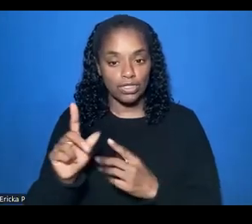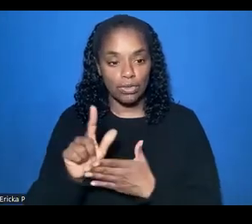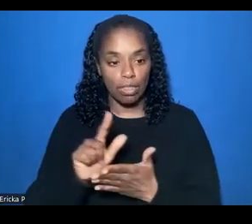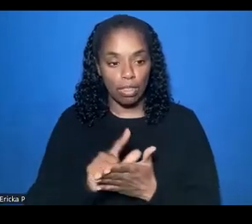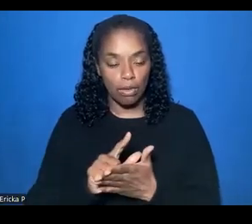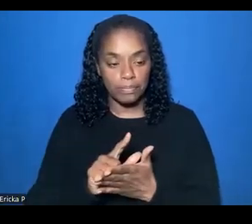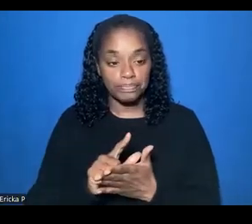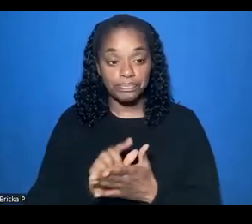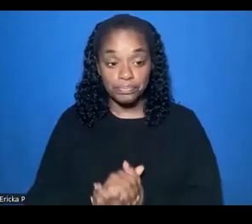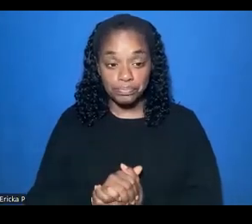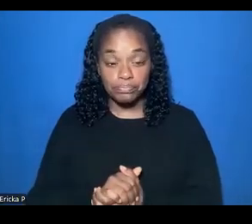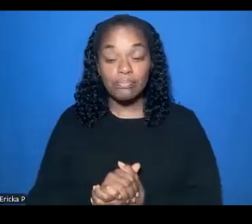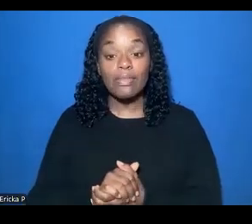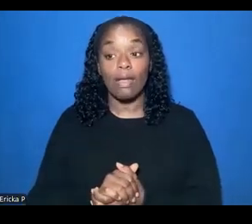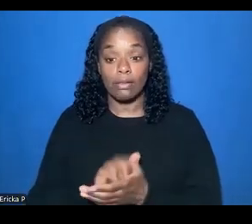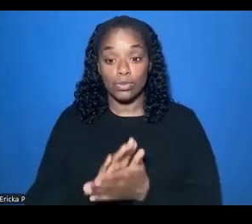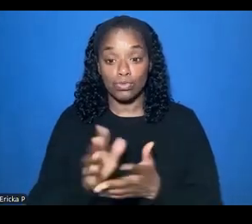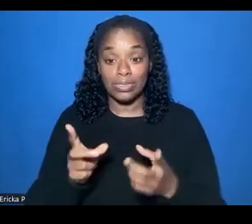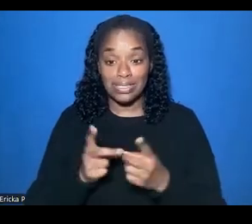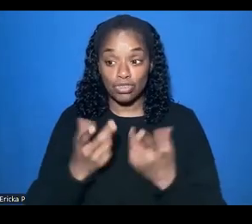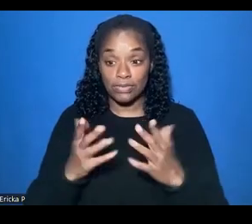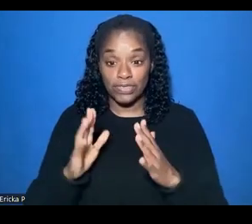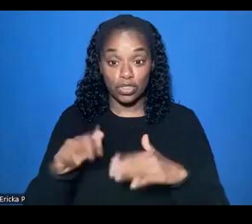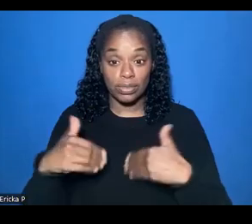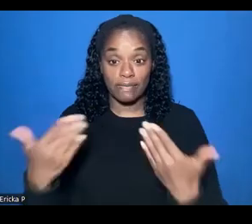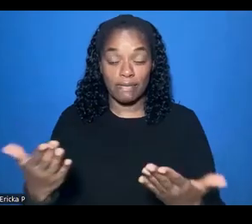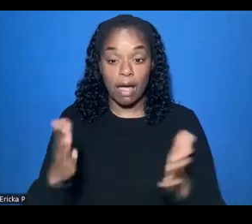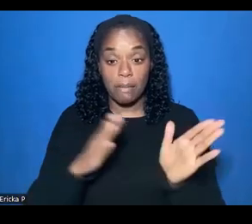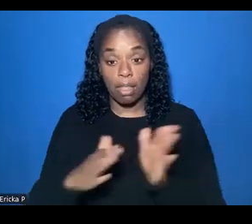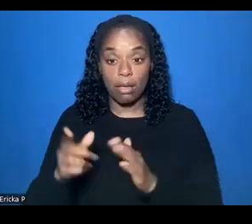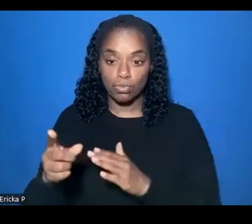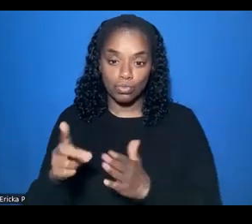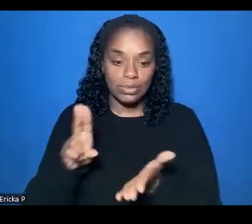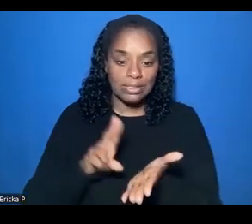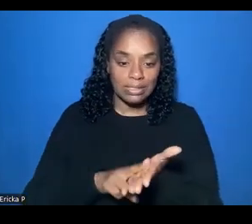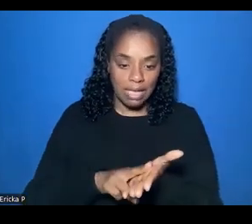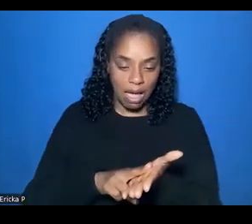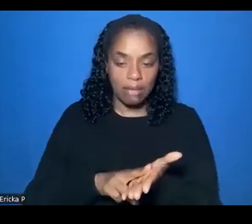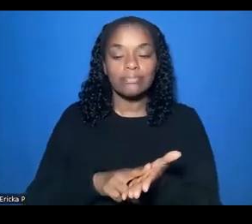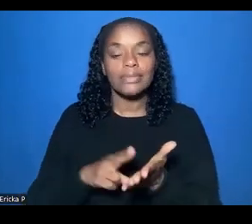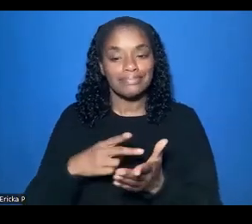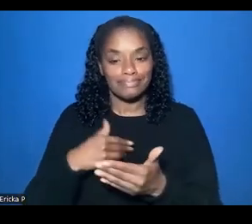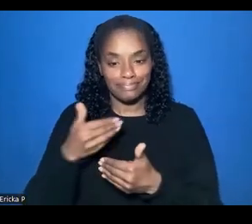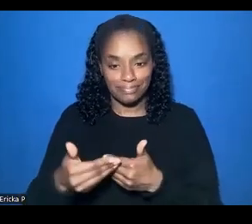Once they provide you the plan, and you signed a plan. The district has 60 days to complete the assessment